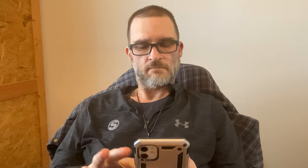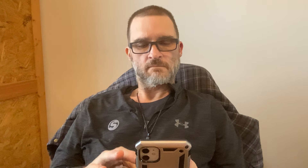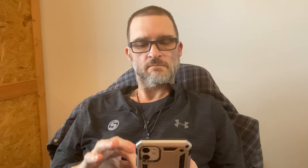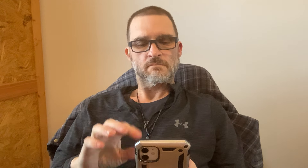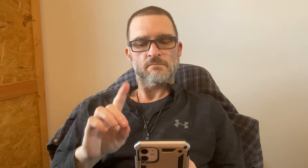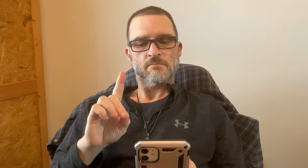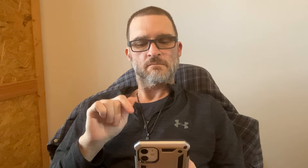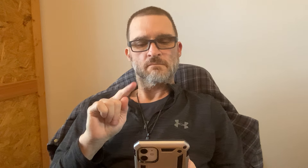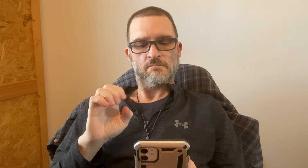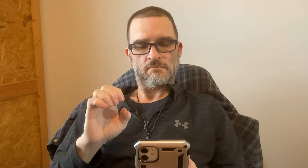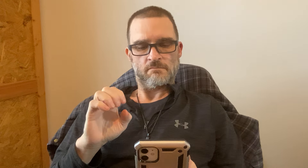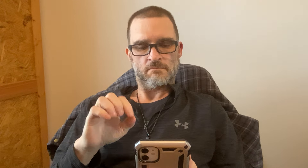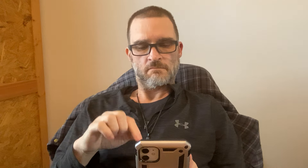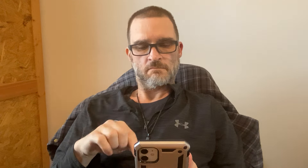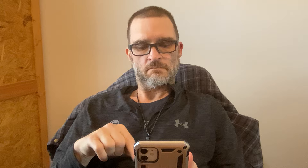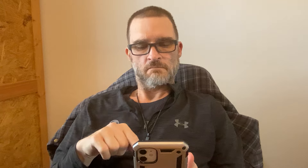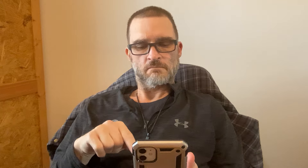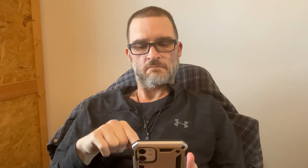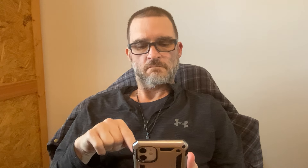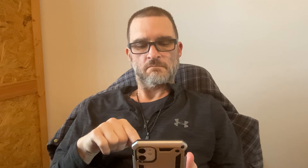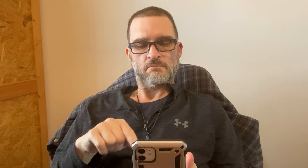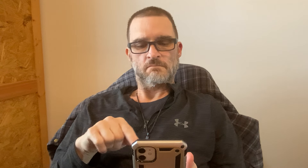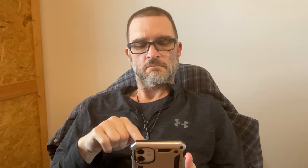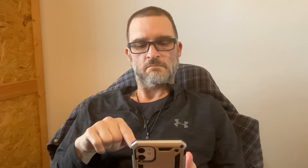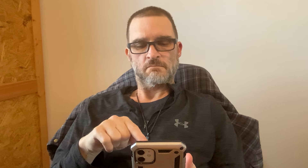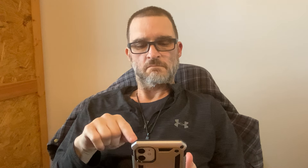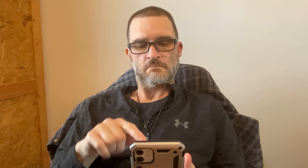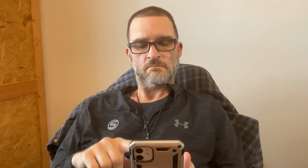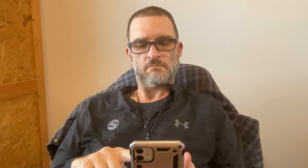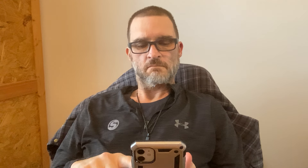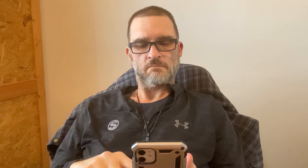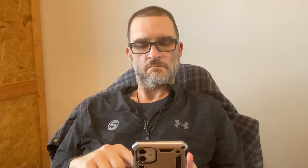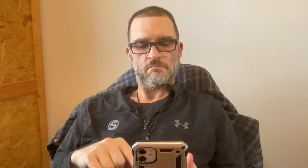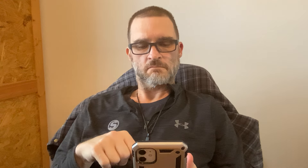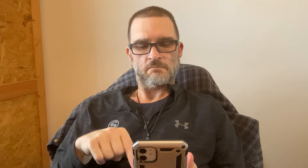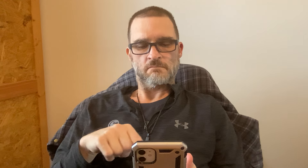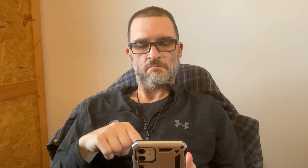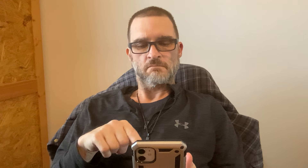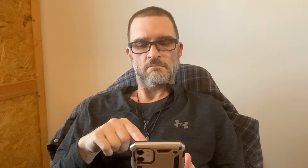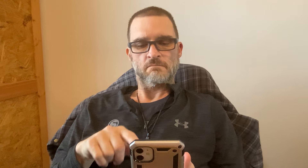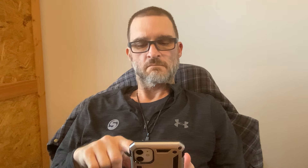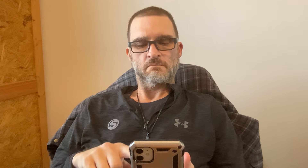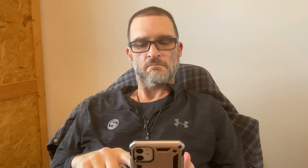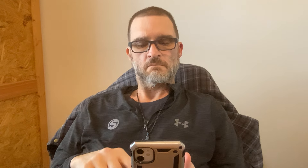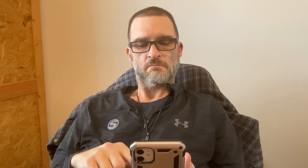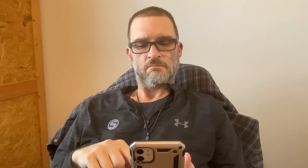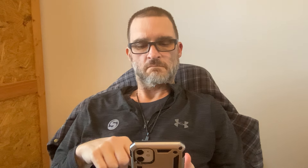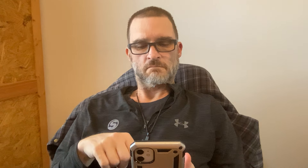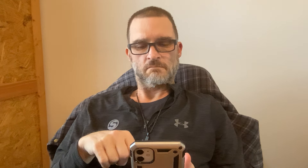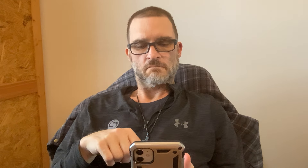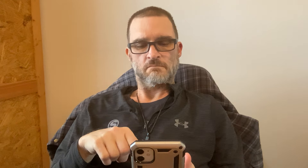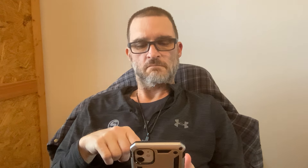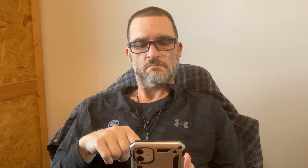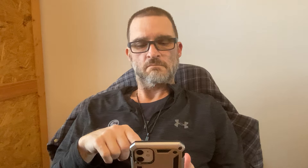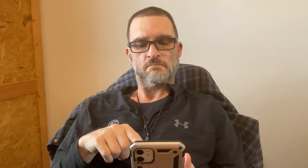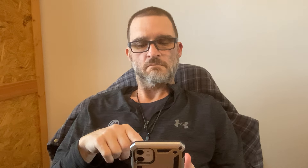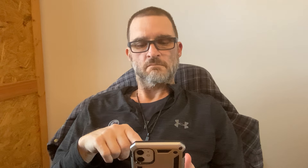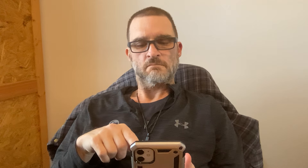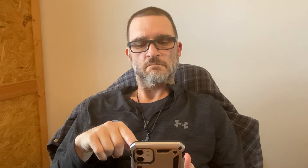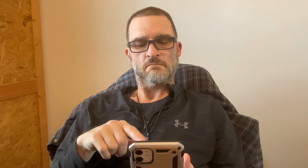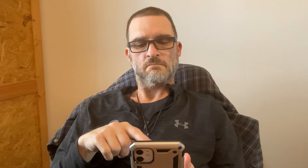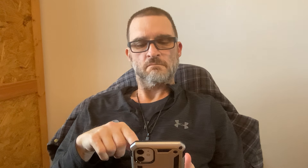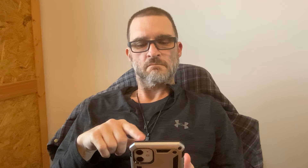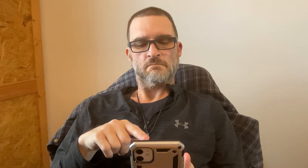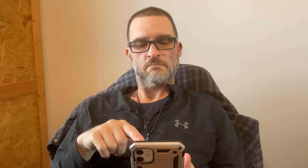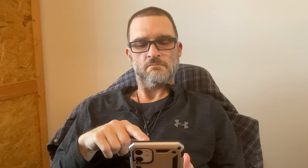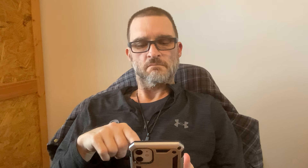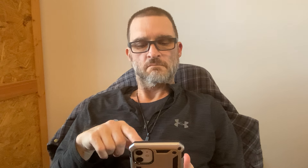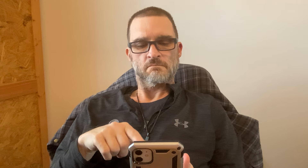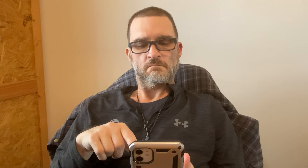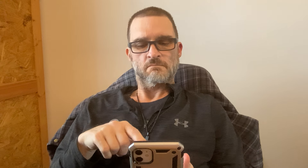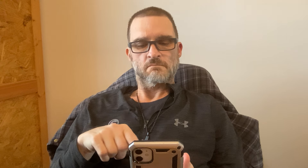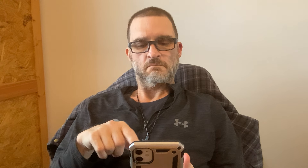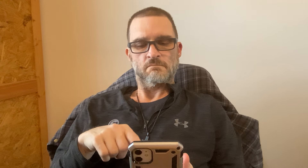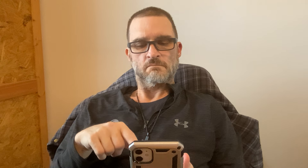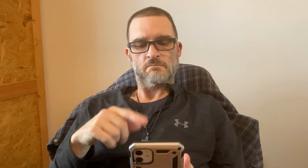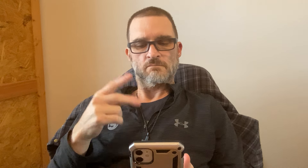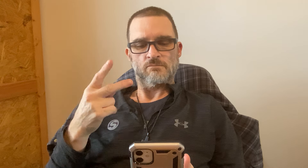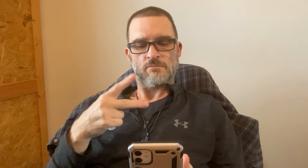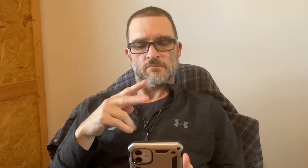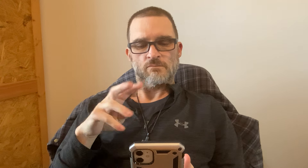There's no date mentioned. *Looking for the date*